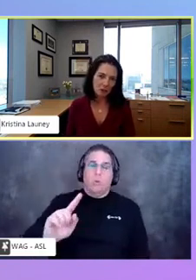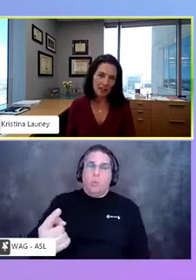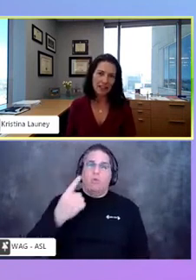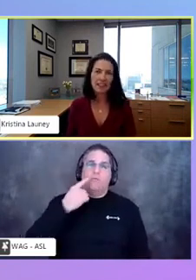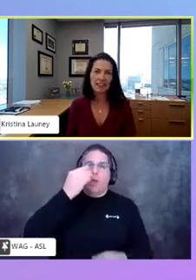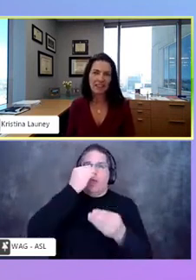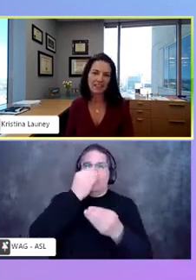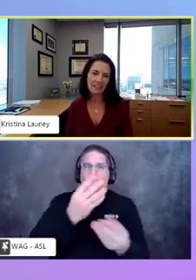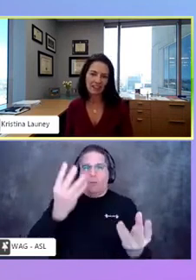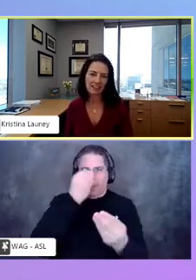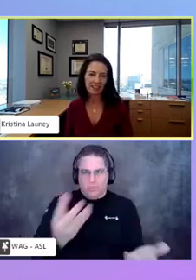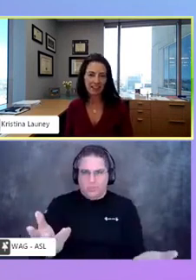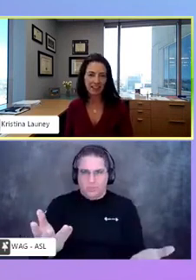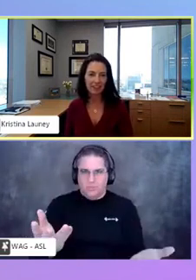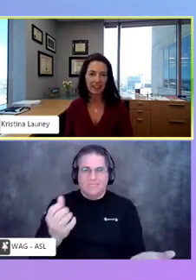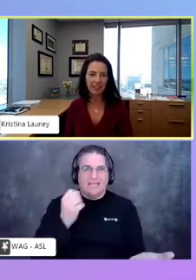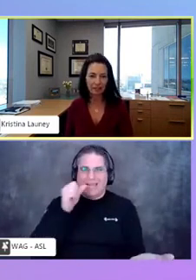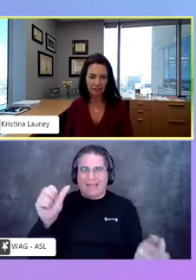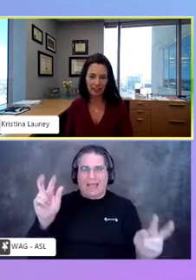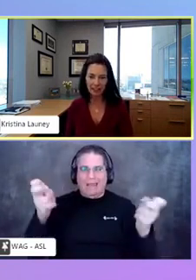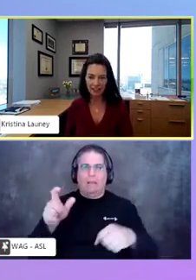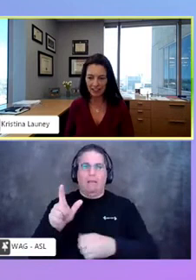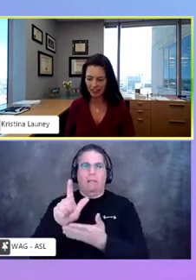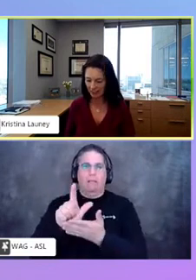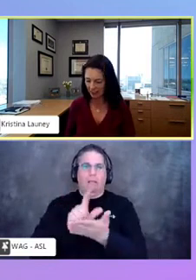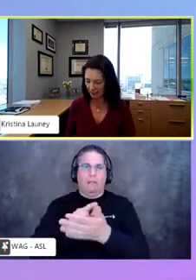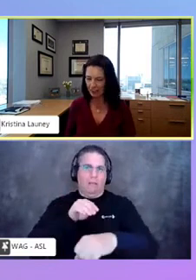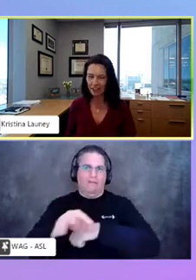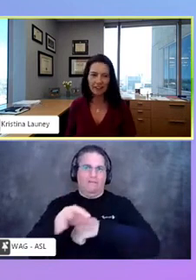attorney with my obligations to say that this presentation